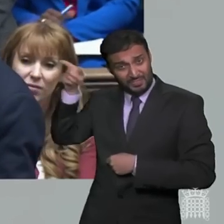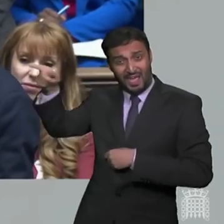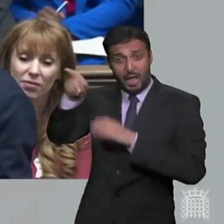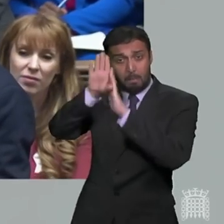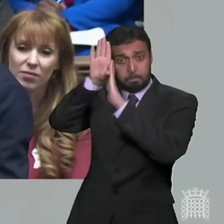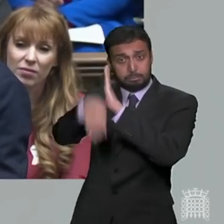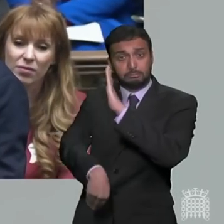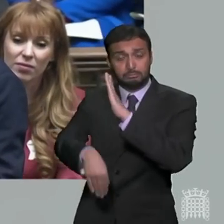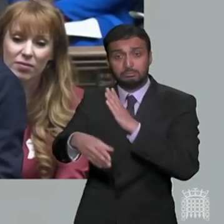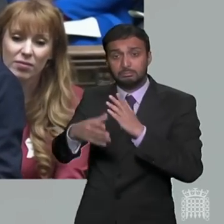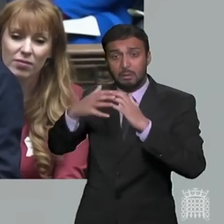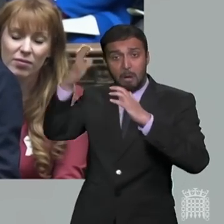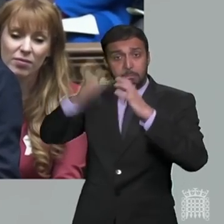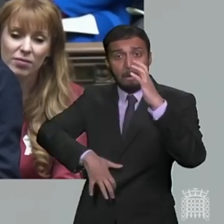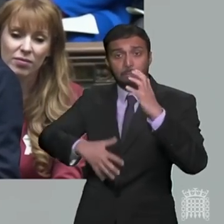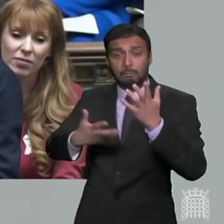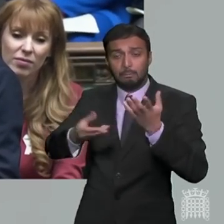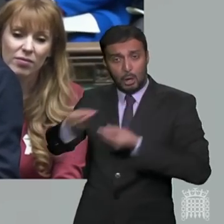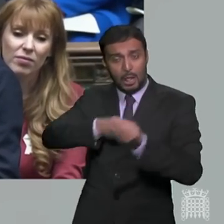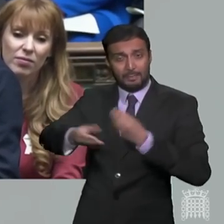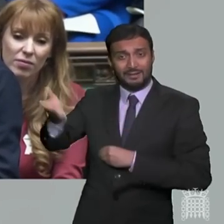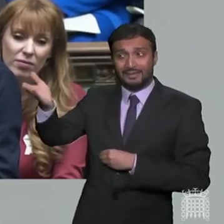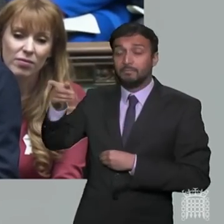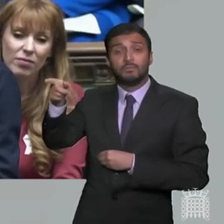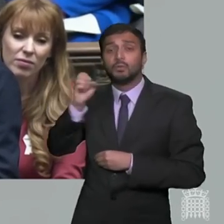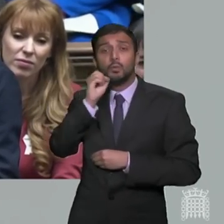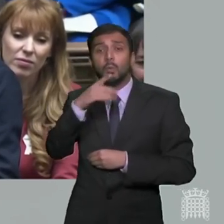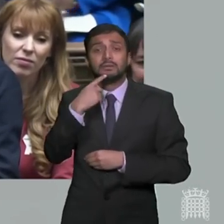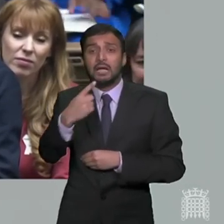The Prime Minister will not say why Britain is set to be the first into a recession and